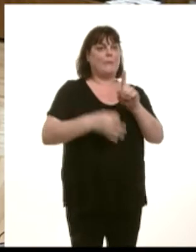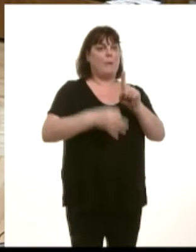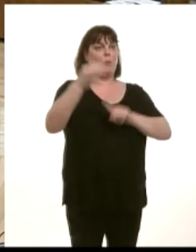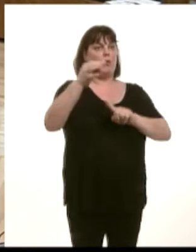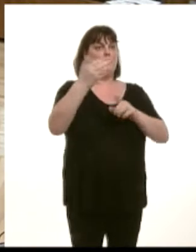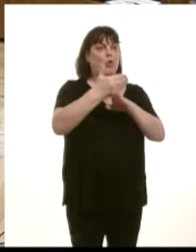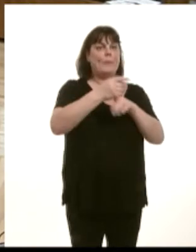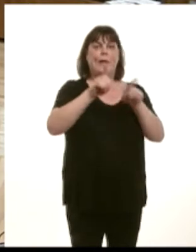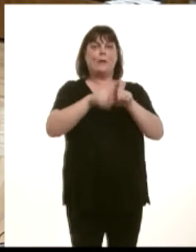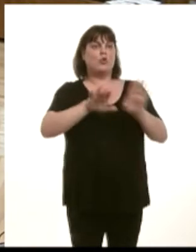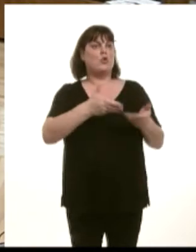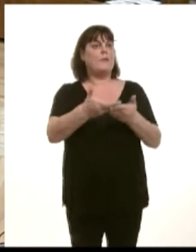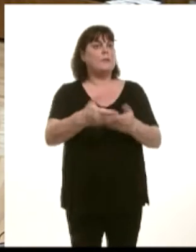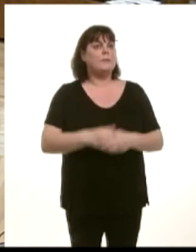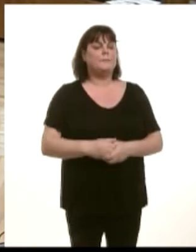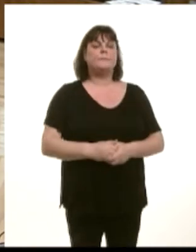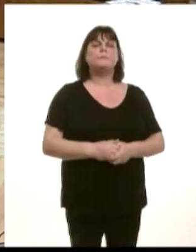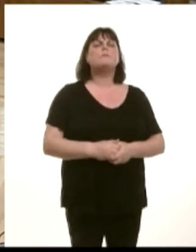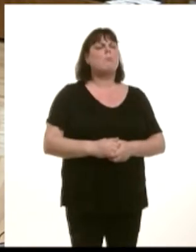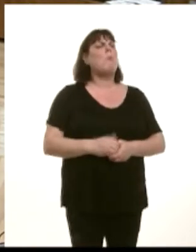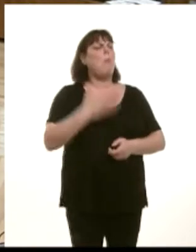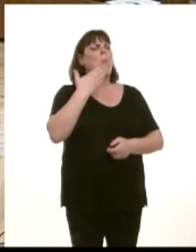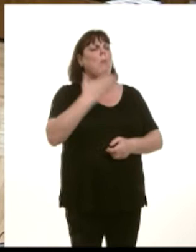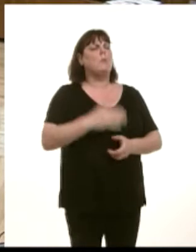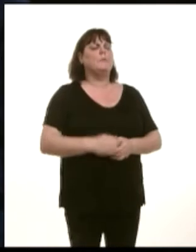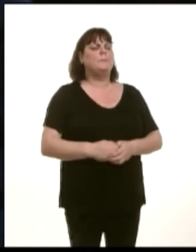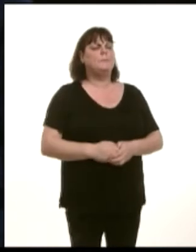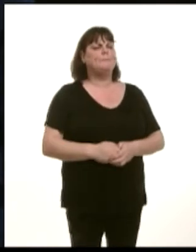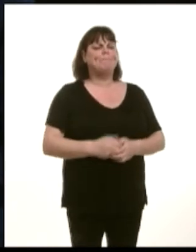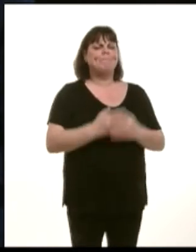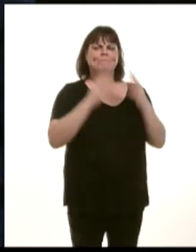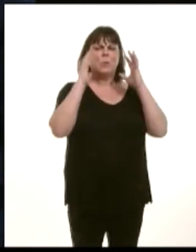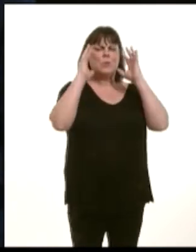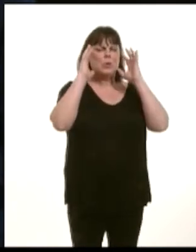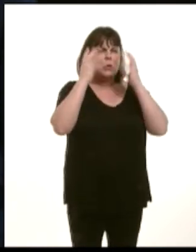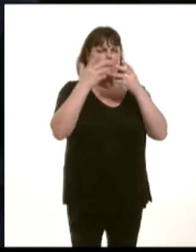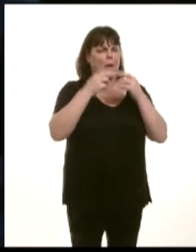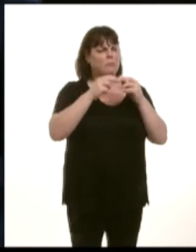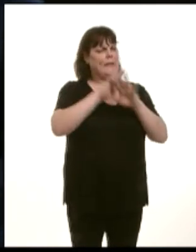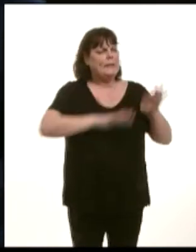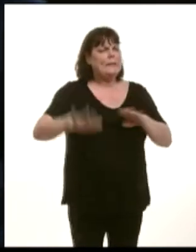Byron Davies: Thank you very much. There is considerable concern about the deliverability of the national transport plan, in terms of